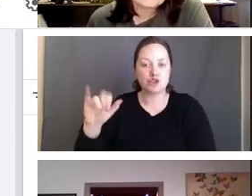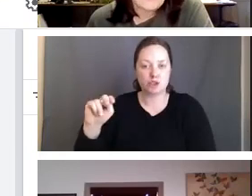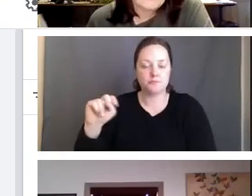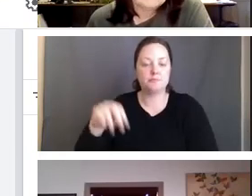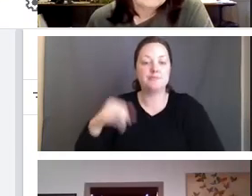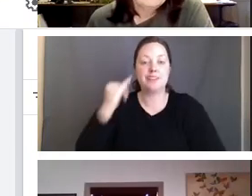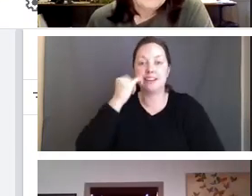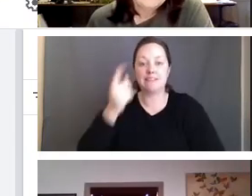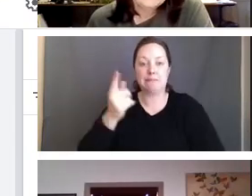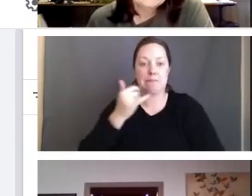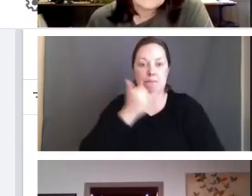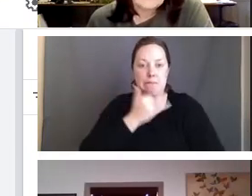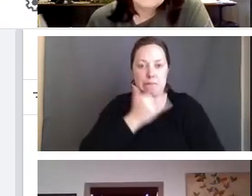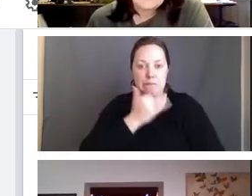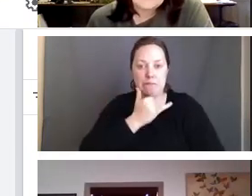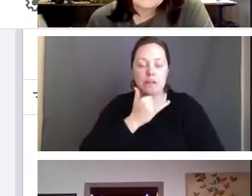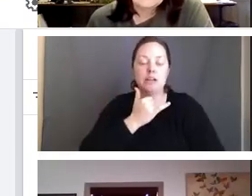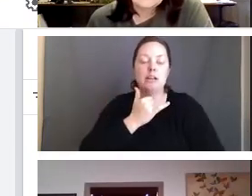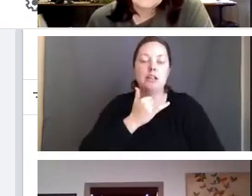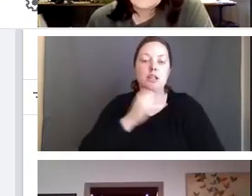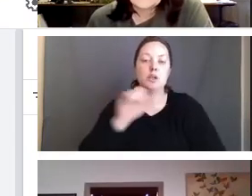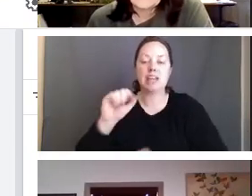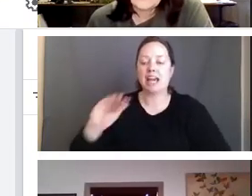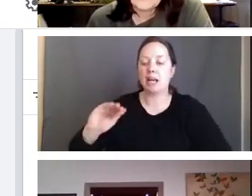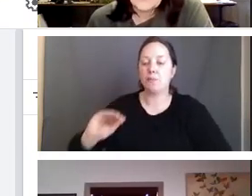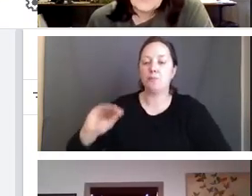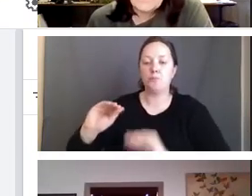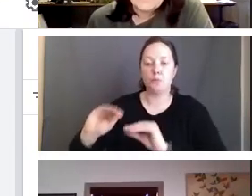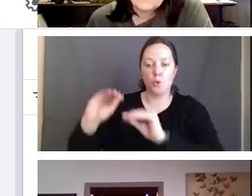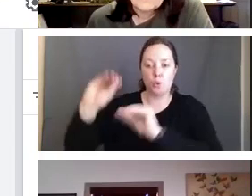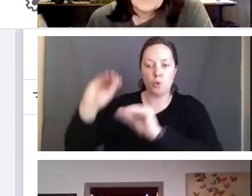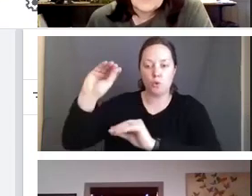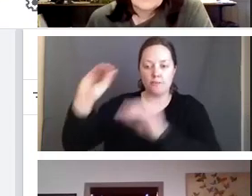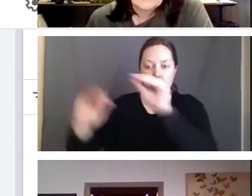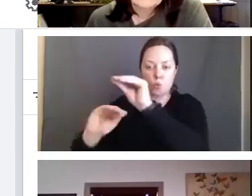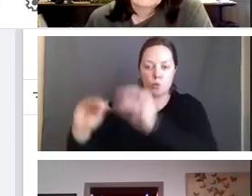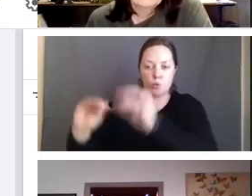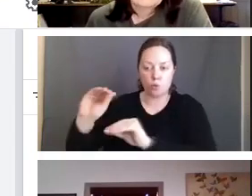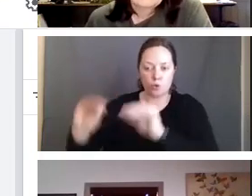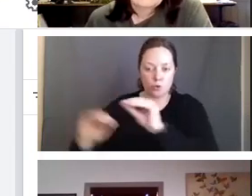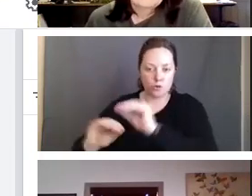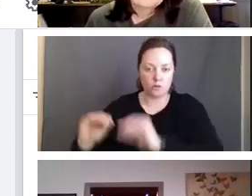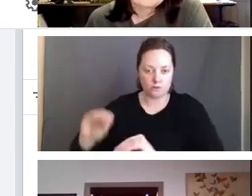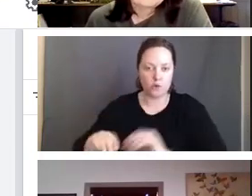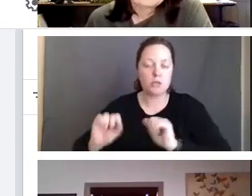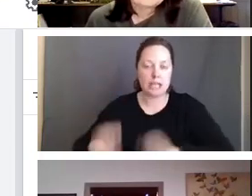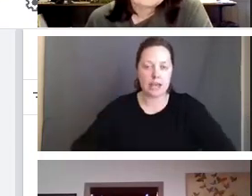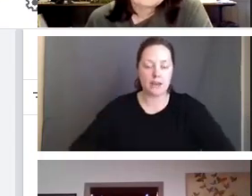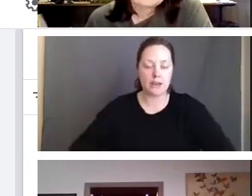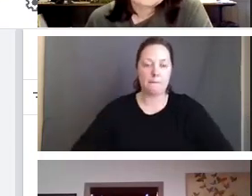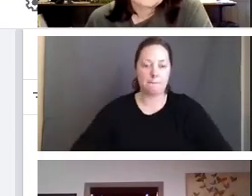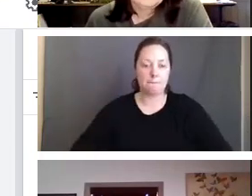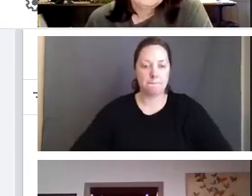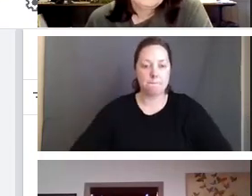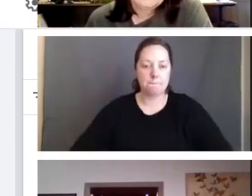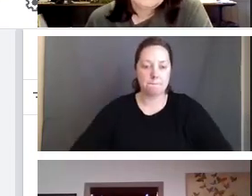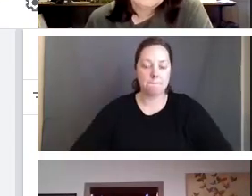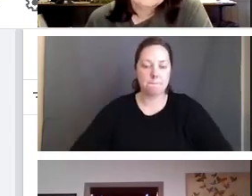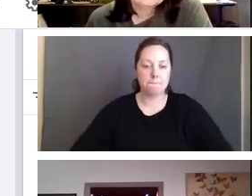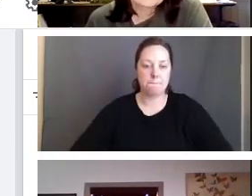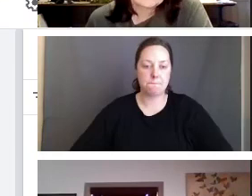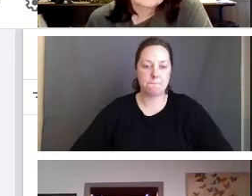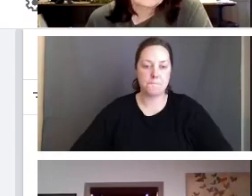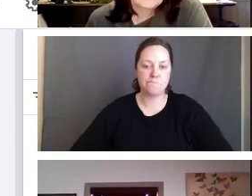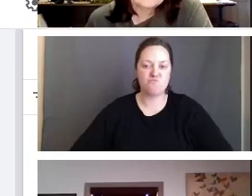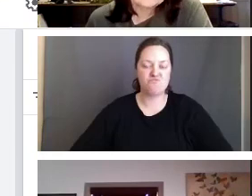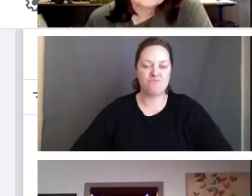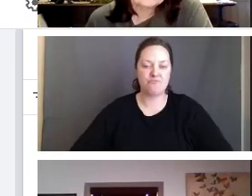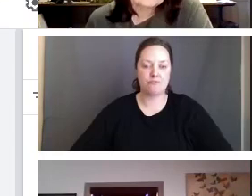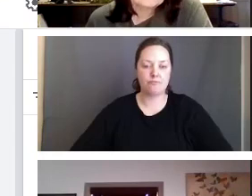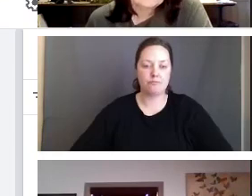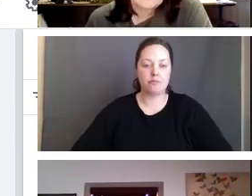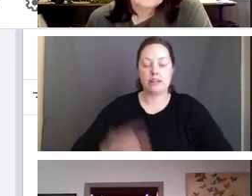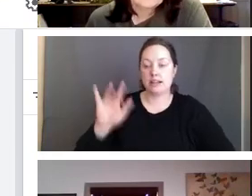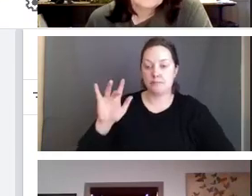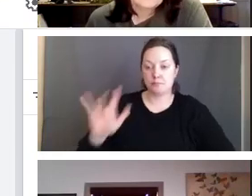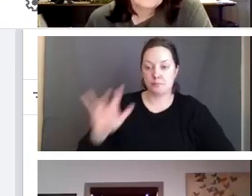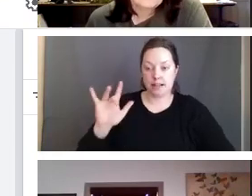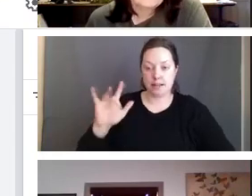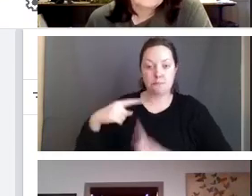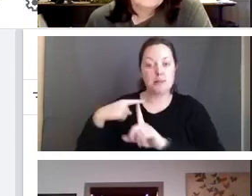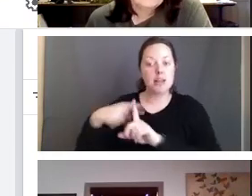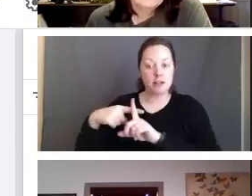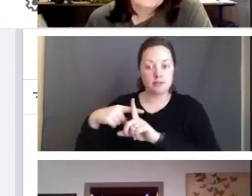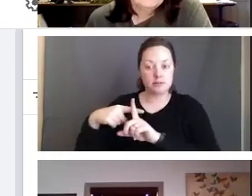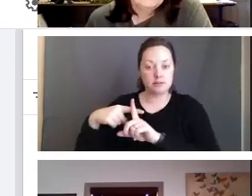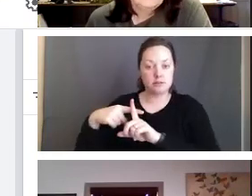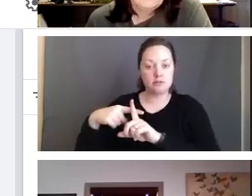Put in the address and click select and it will automatically populate as a map onto